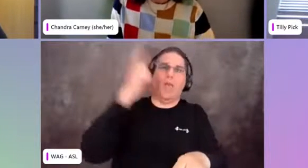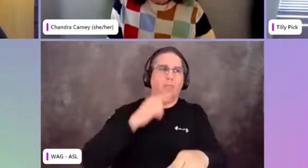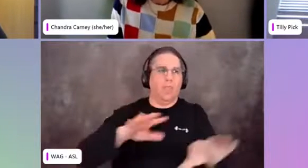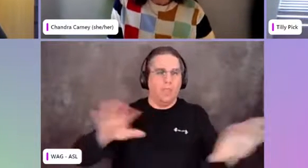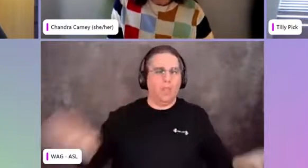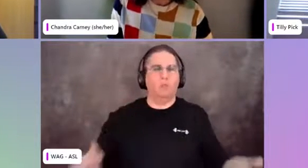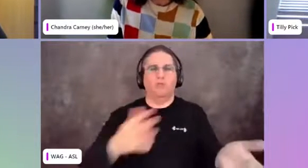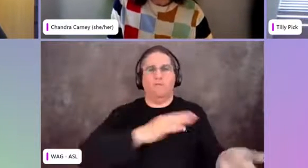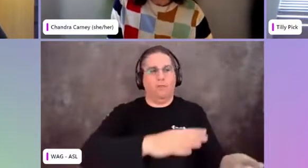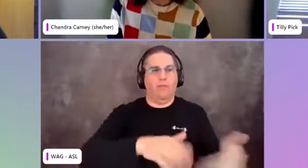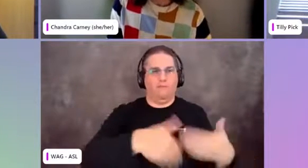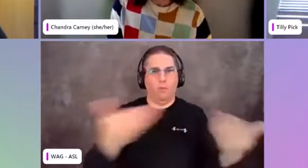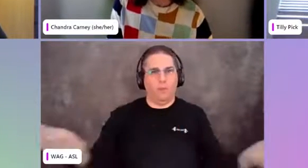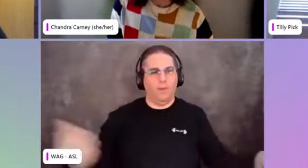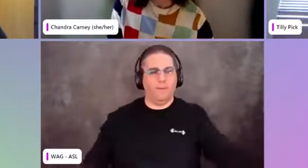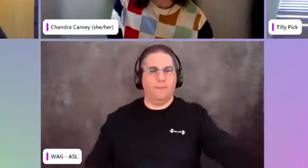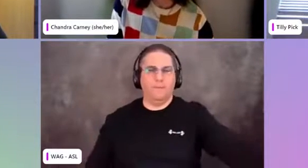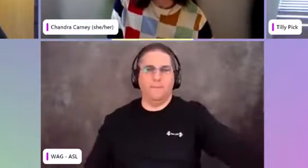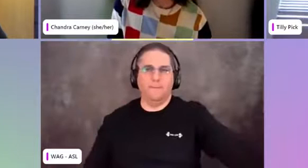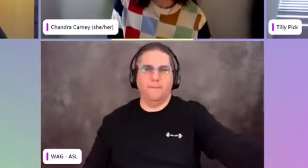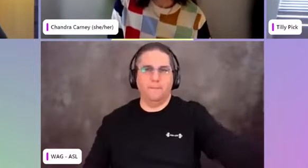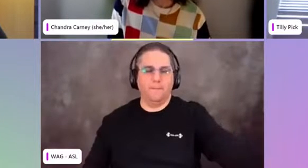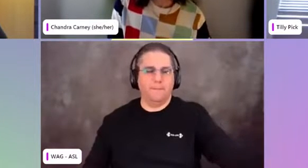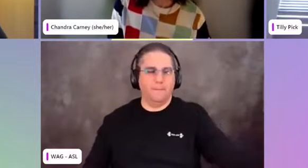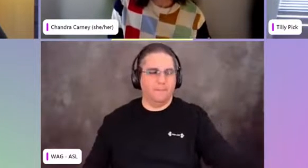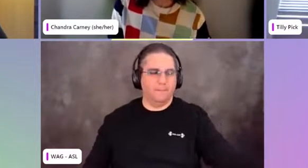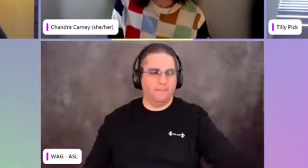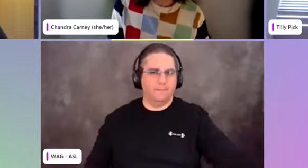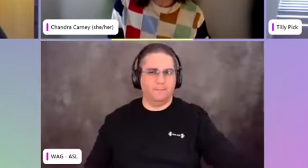accessibility improvements through that then could be